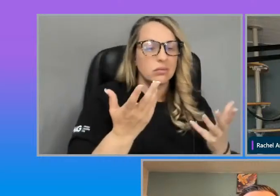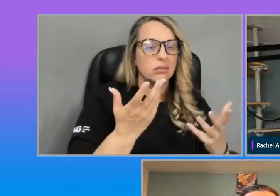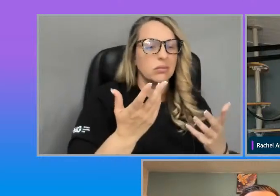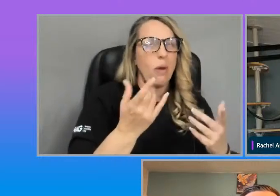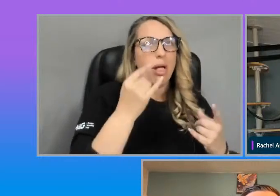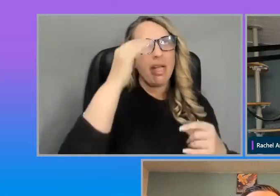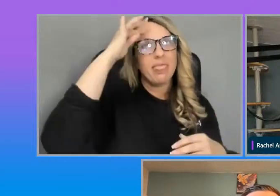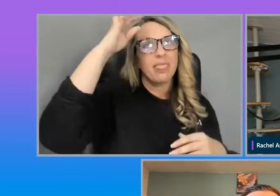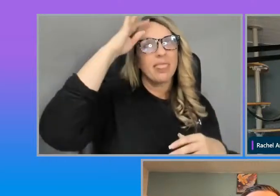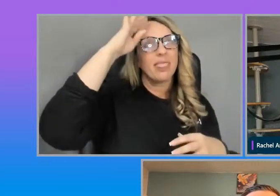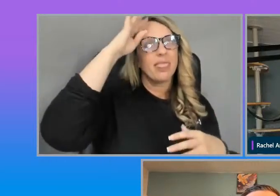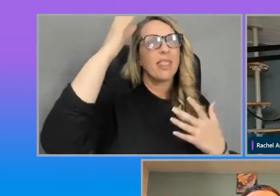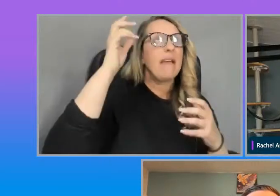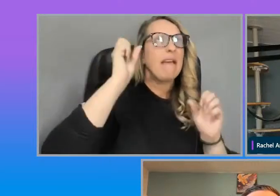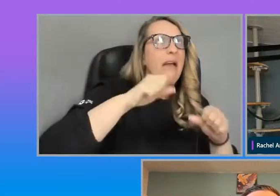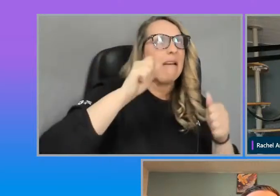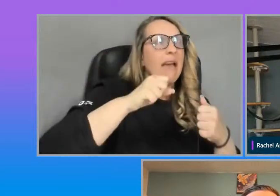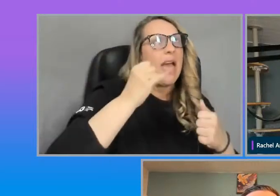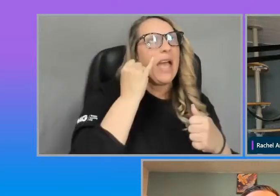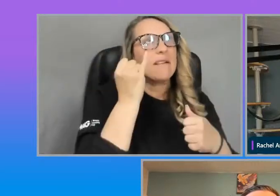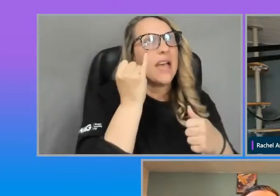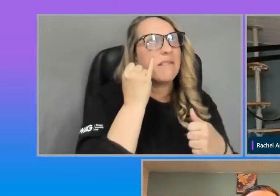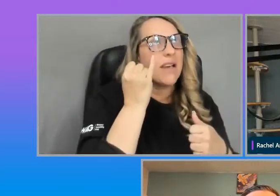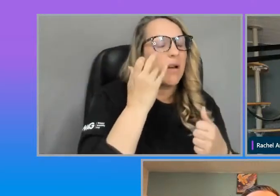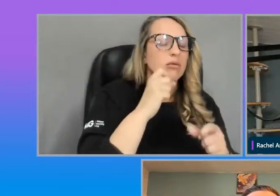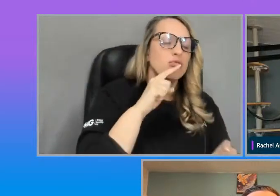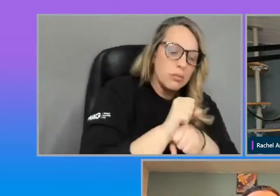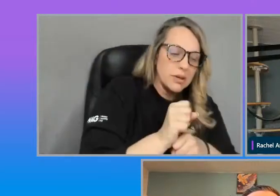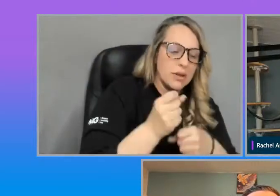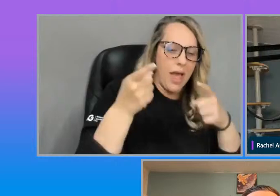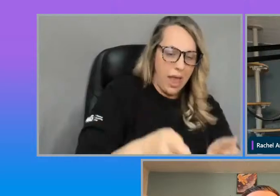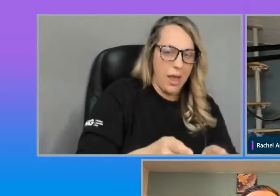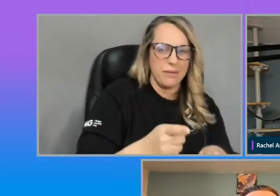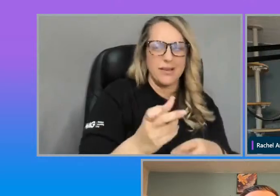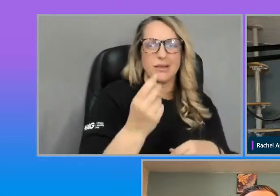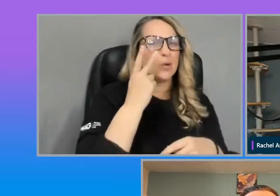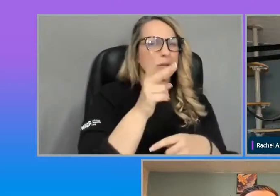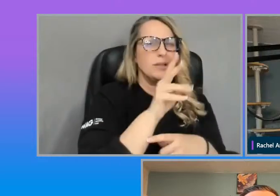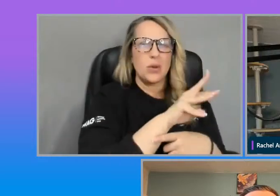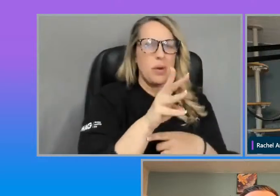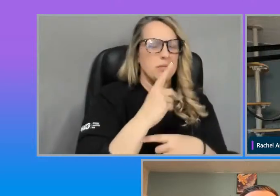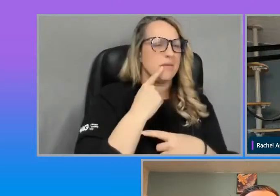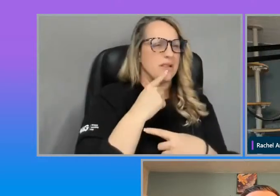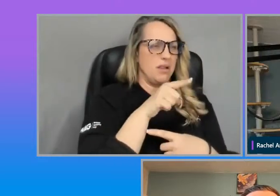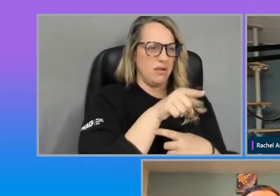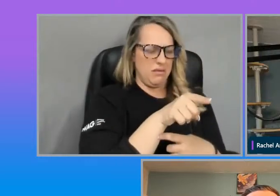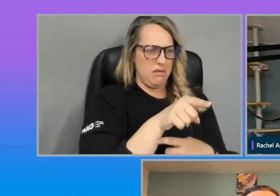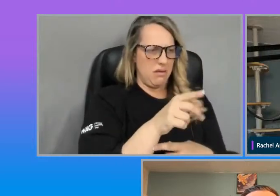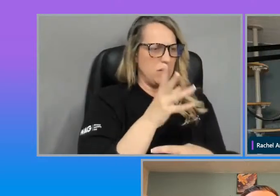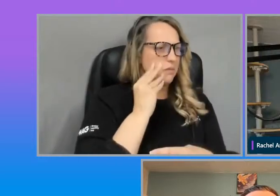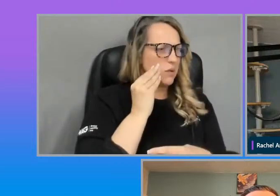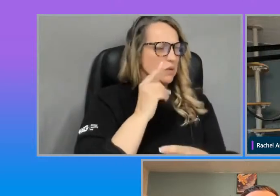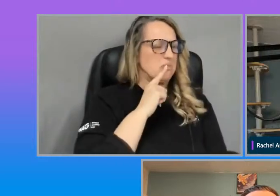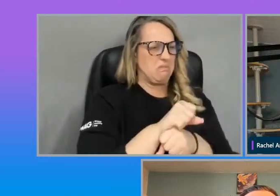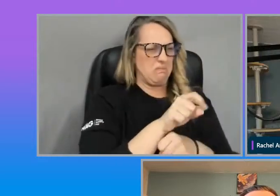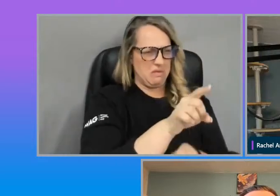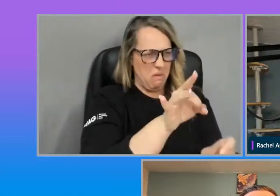than theoretical things. So if you've got examples, whether they're yours or you've seen them on a website and you've